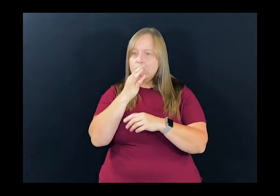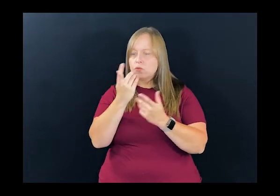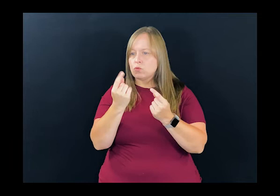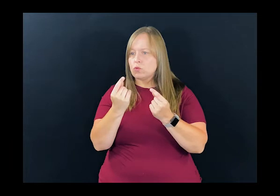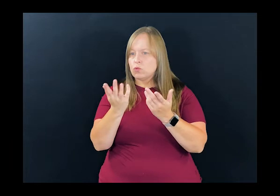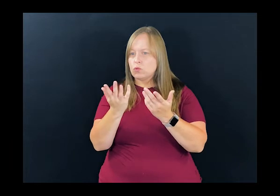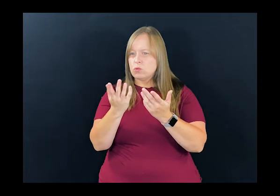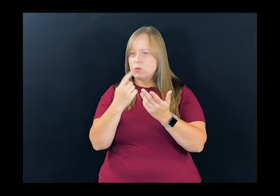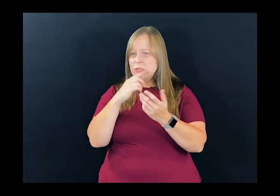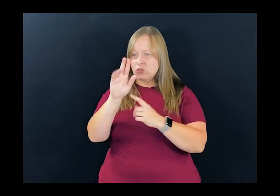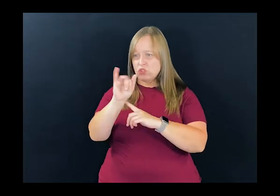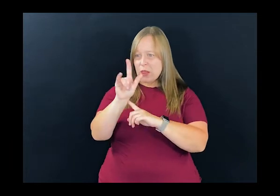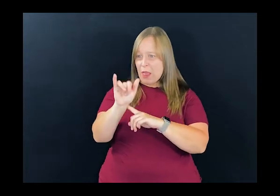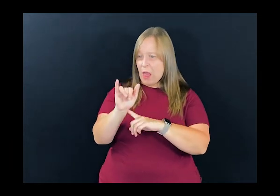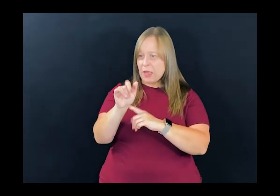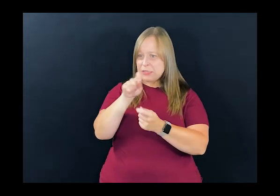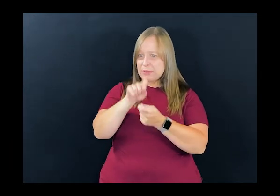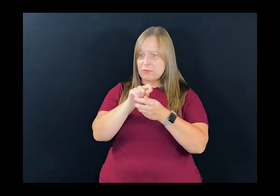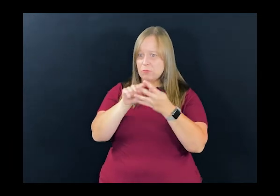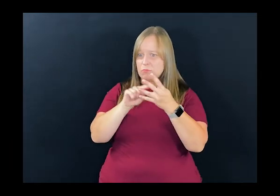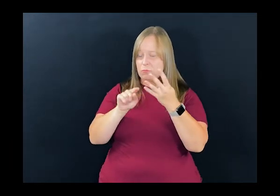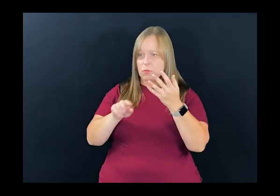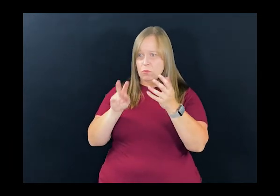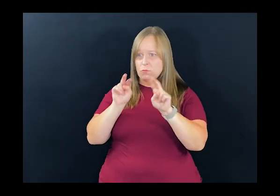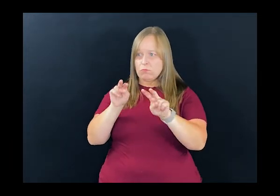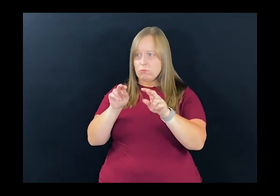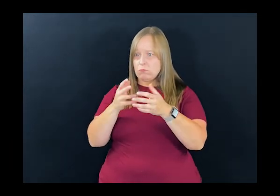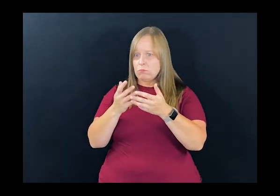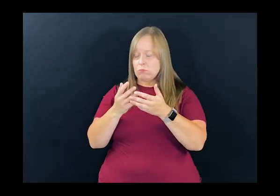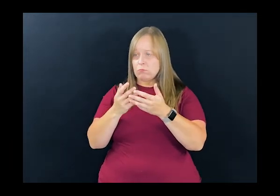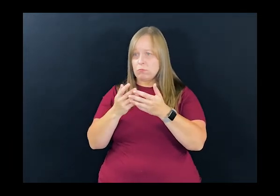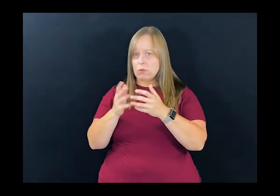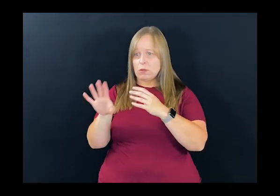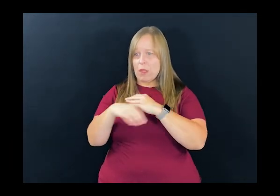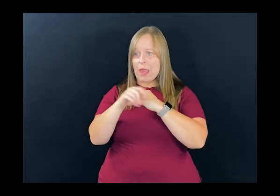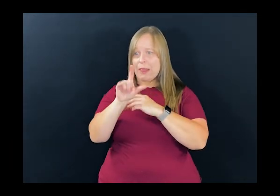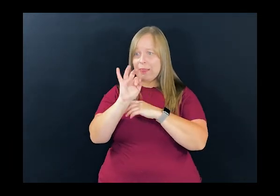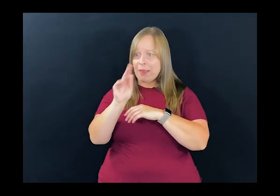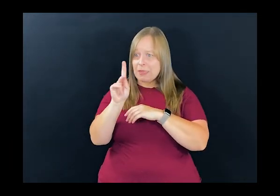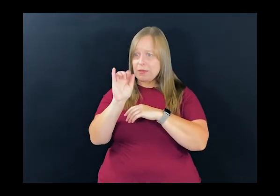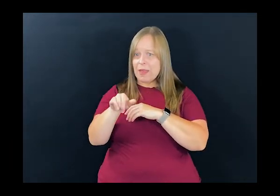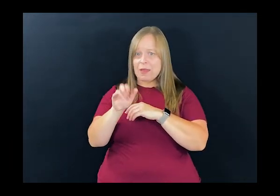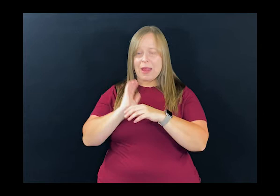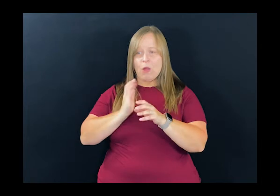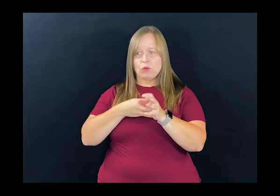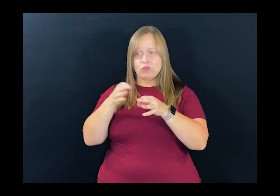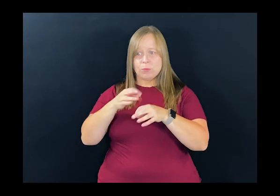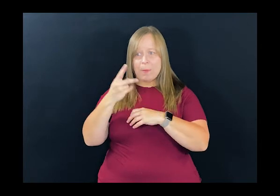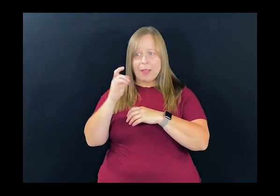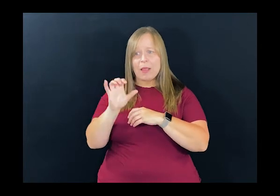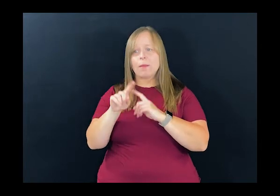And you said it's in July, so we'll definitely try and put the link to it in the description of the podcast